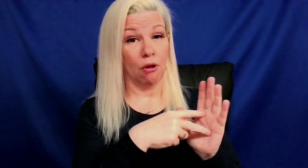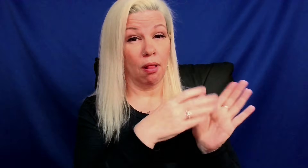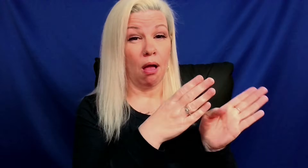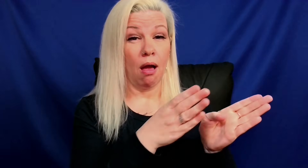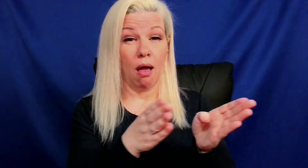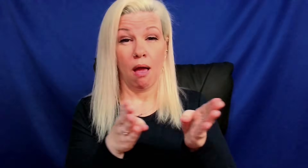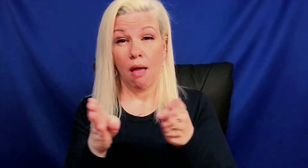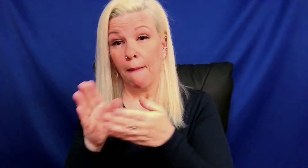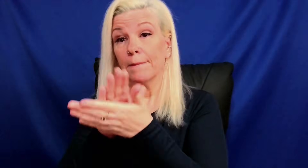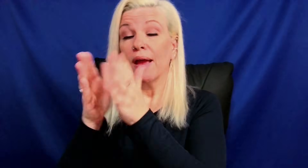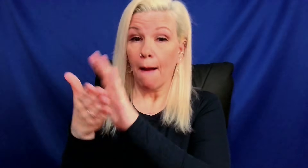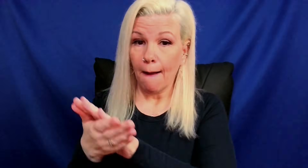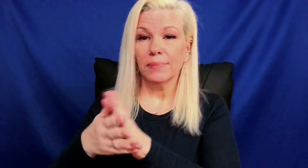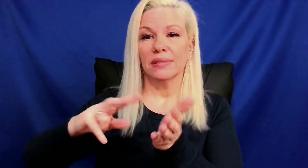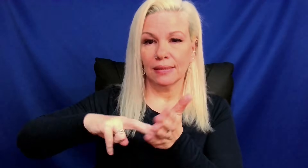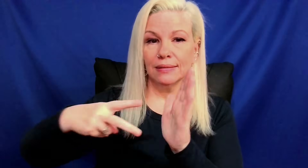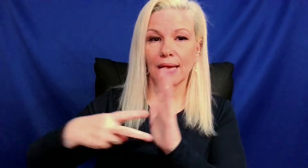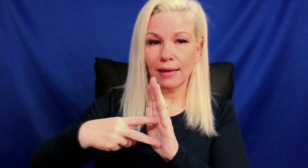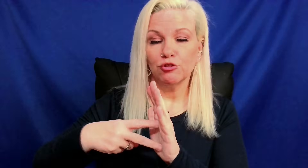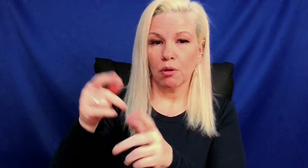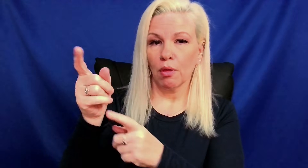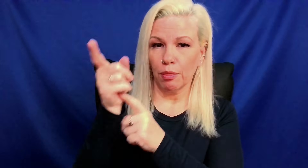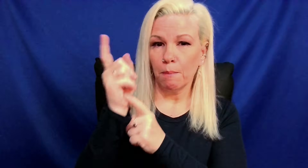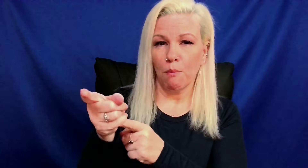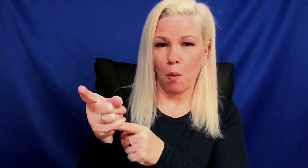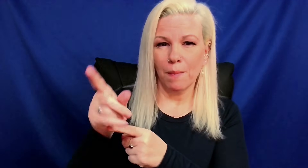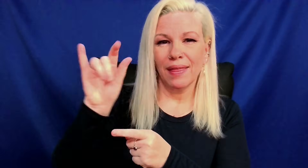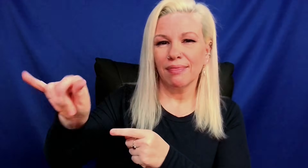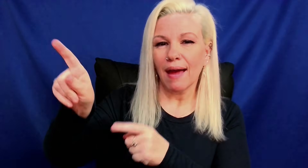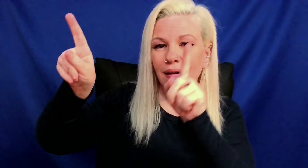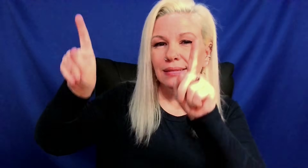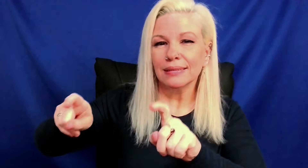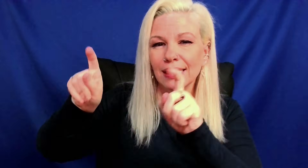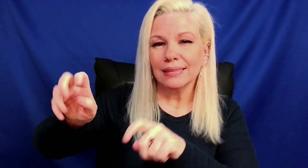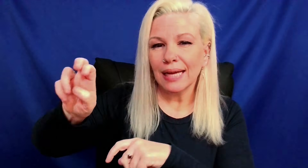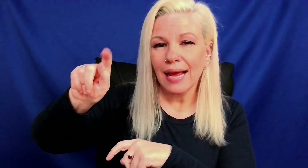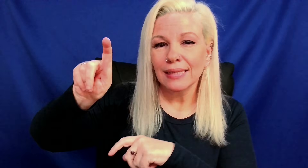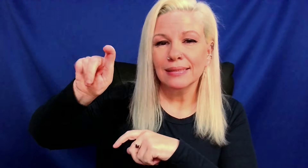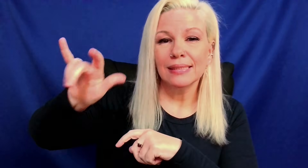the moment a testing entity refuses to monitor outcomes, refuses